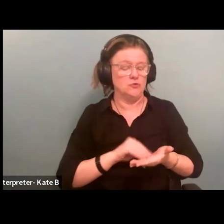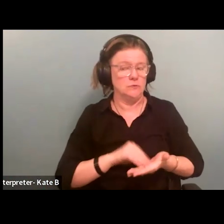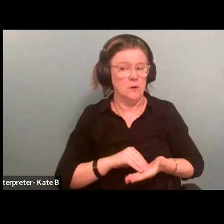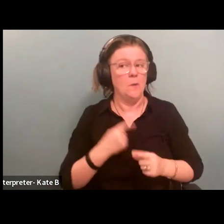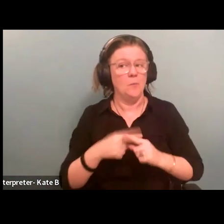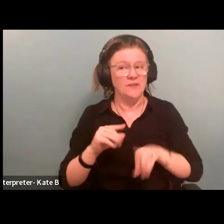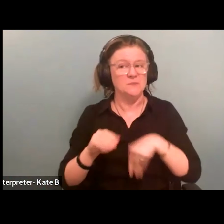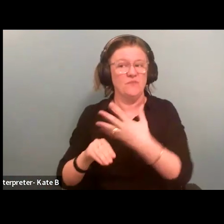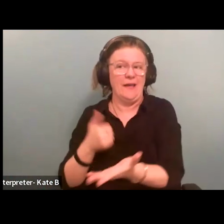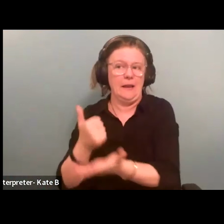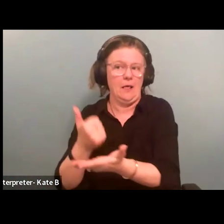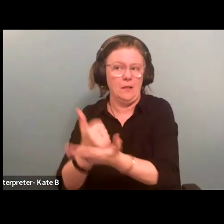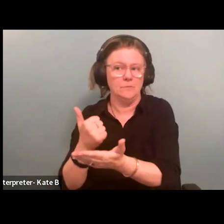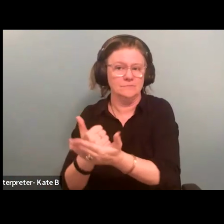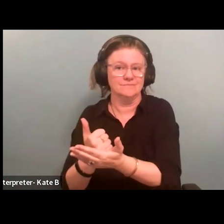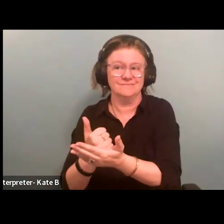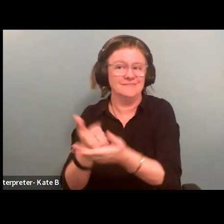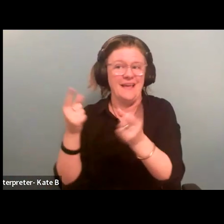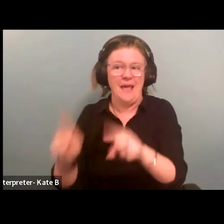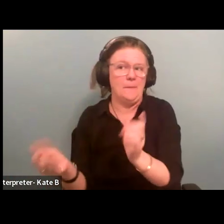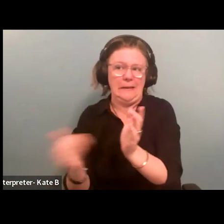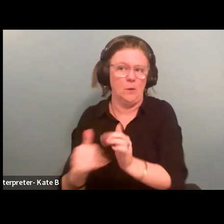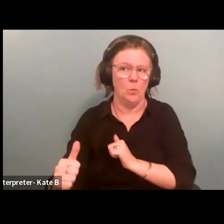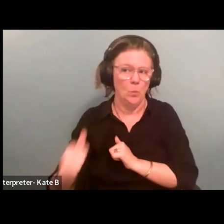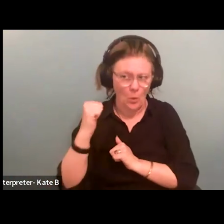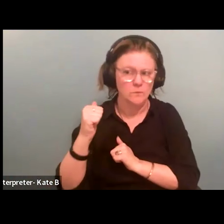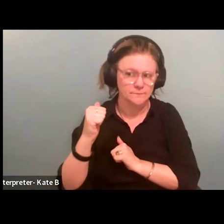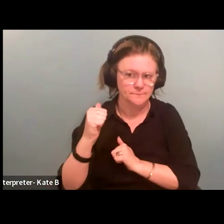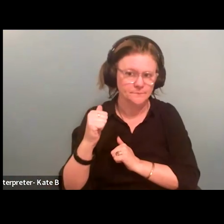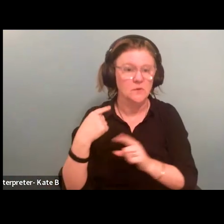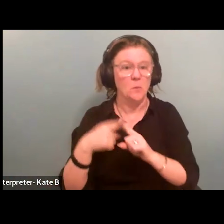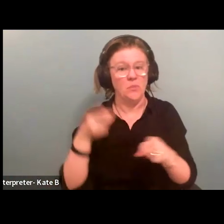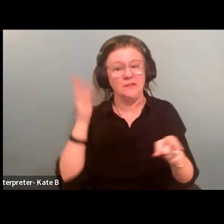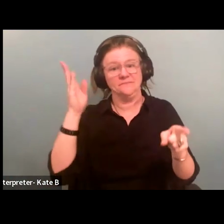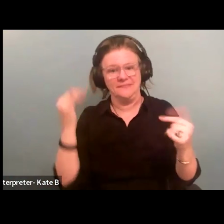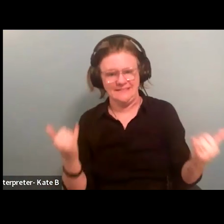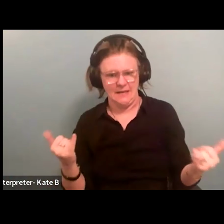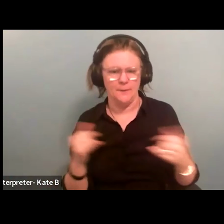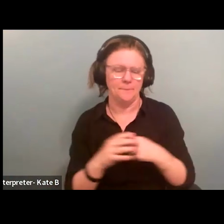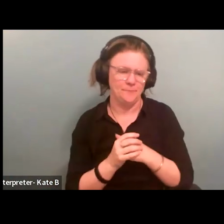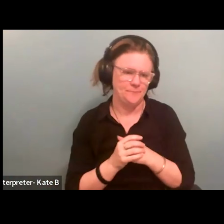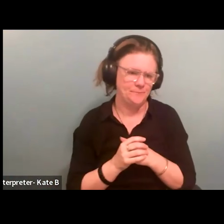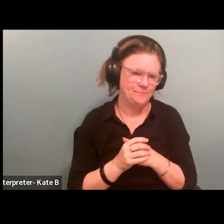so that it won't happen again, including what we're doing today, awareness and public education